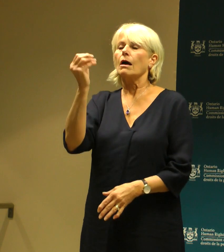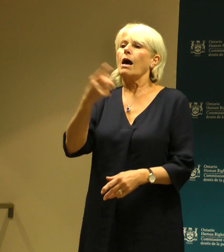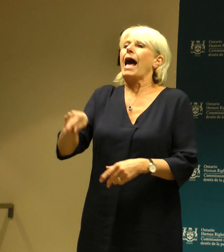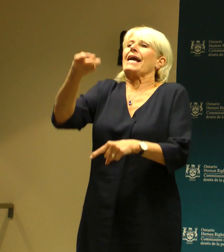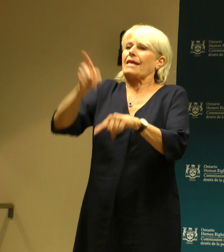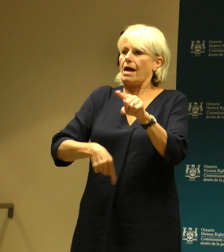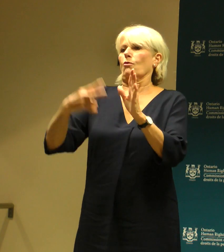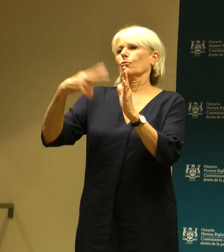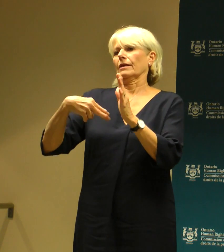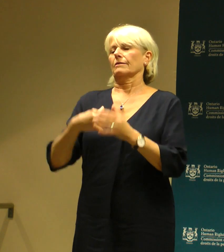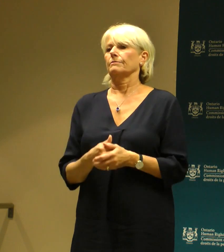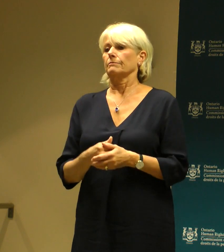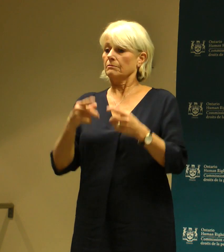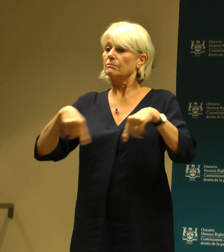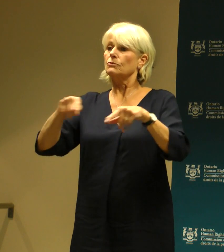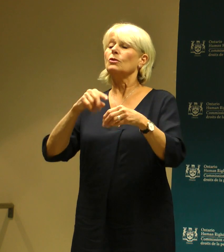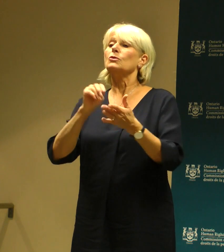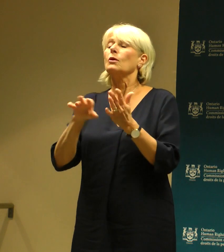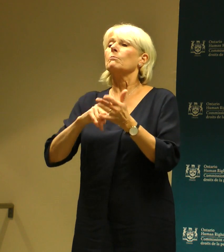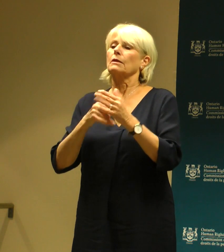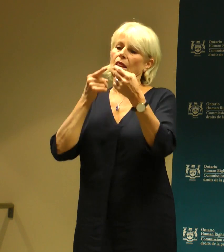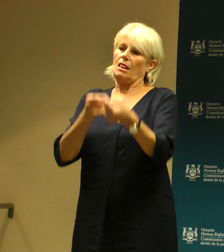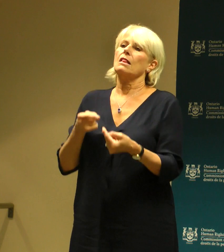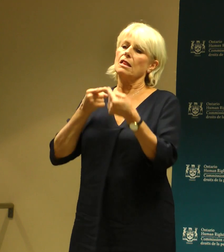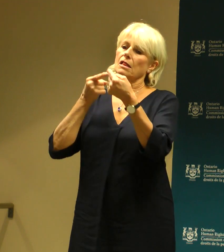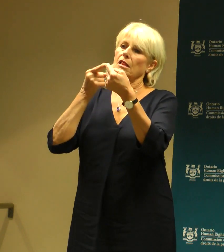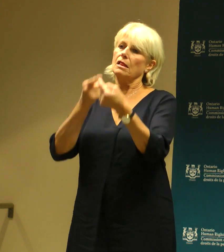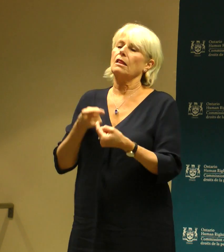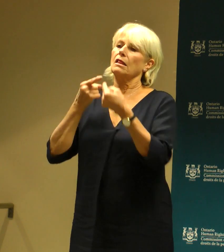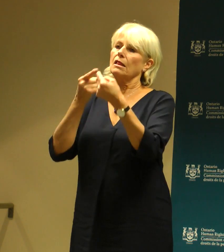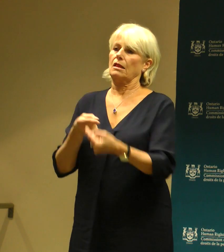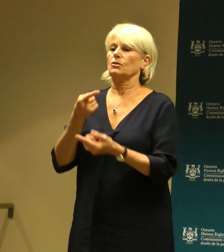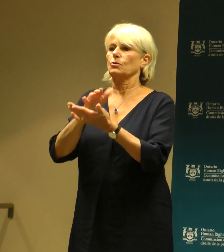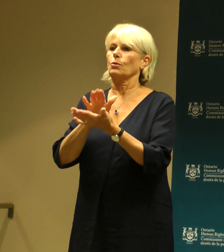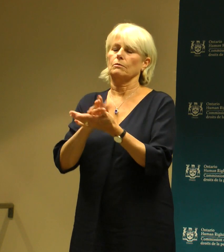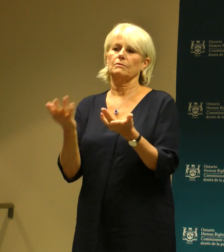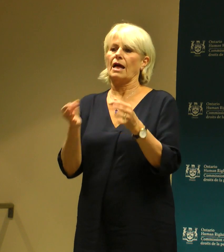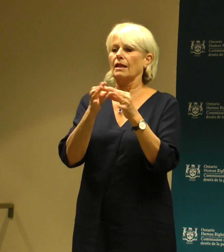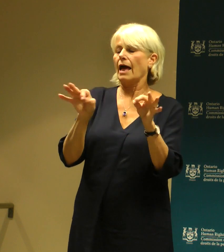These students will struggle in all aspects of school, from language to math.